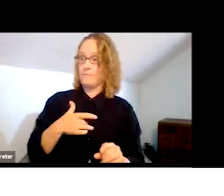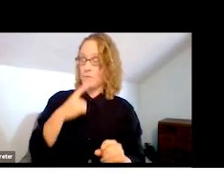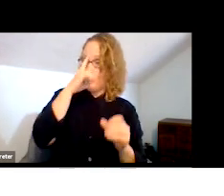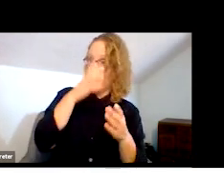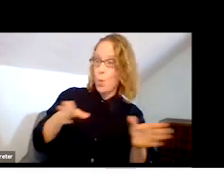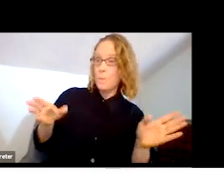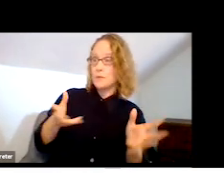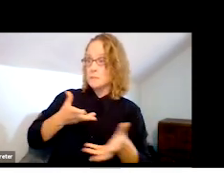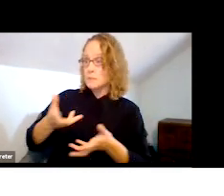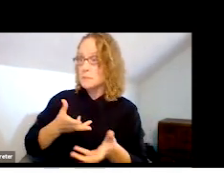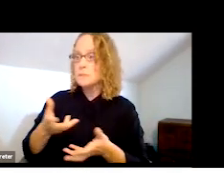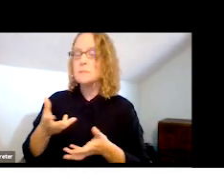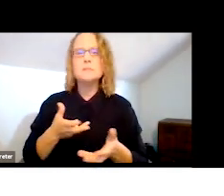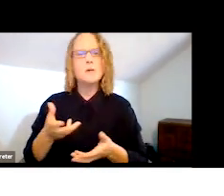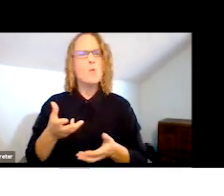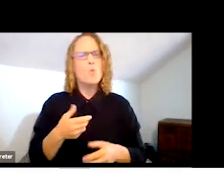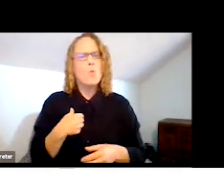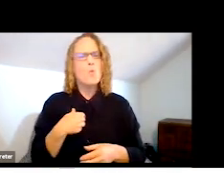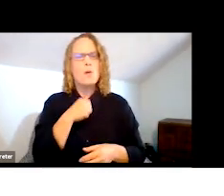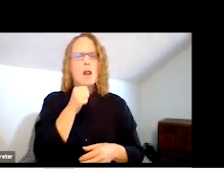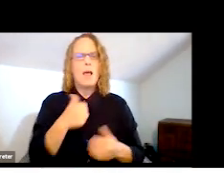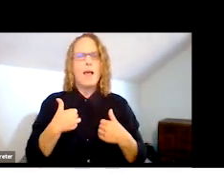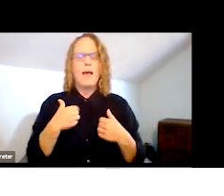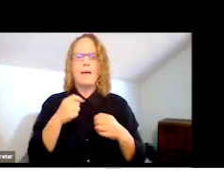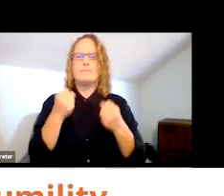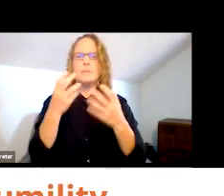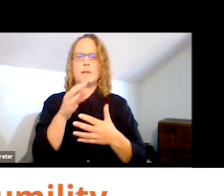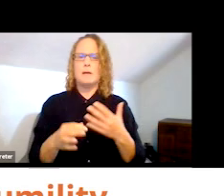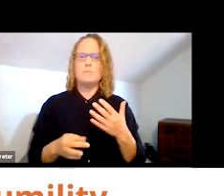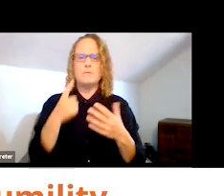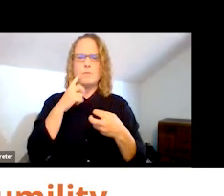and more innovative decision-making, problem-solving that's gonna be different